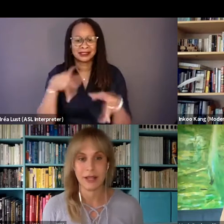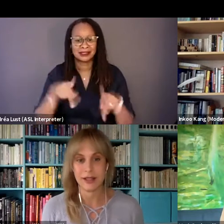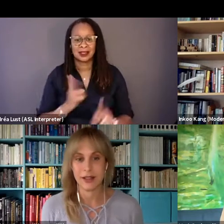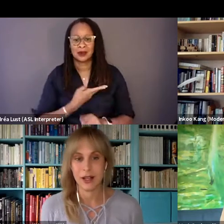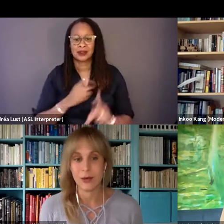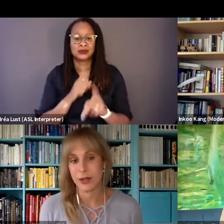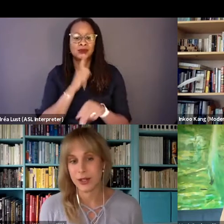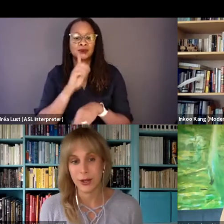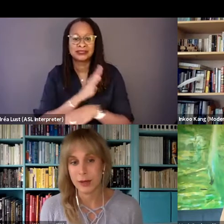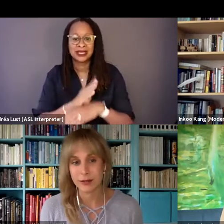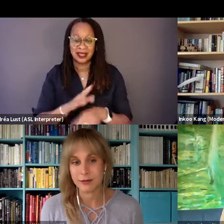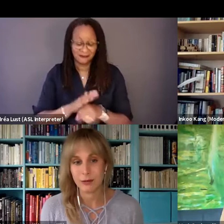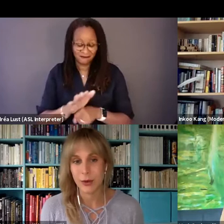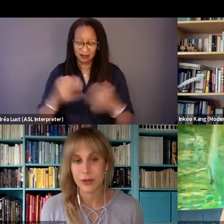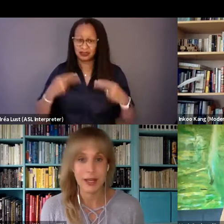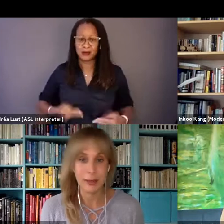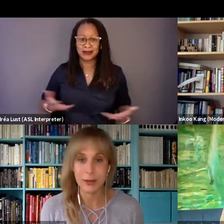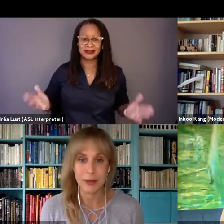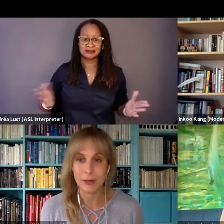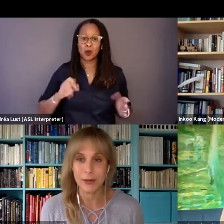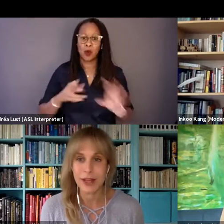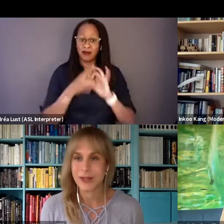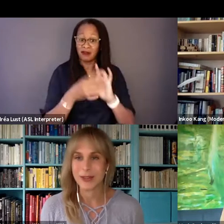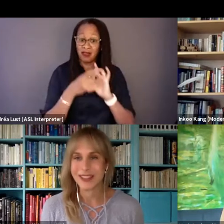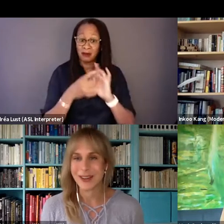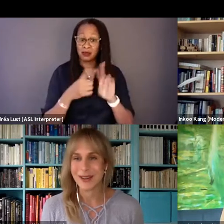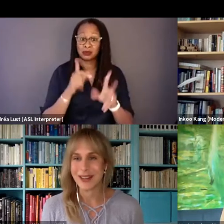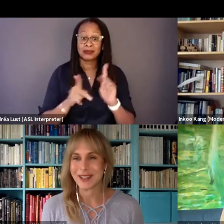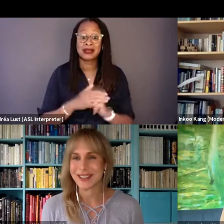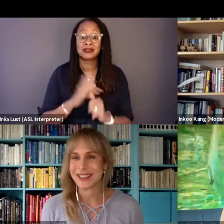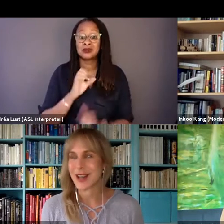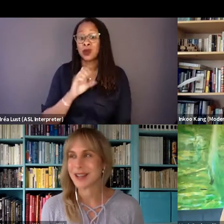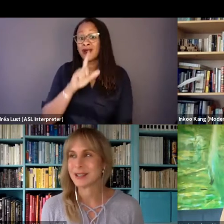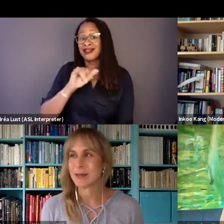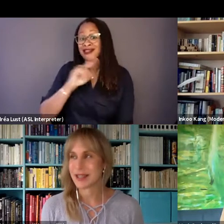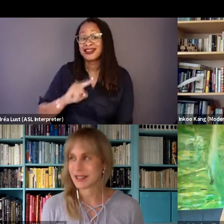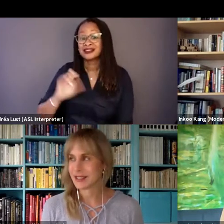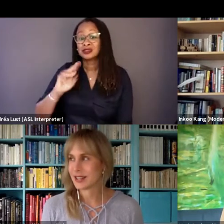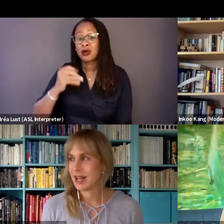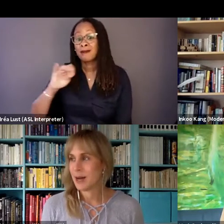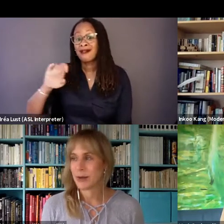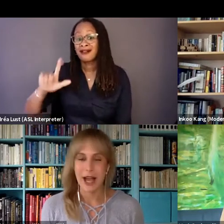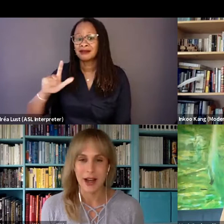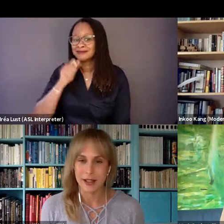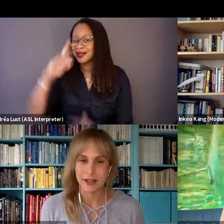be fully human or relatable to people. So Liz Carmichael is an unexpected protagonist